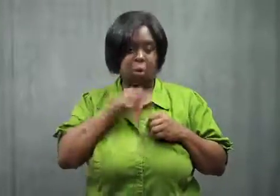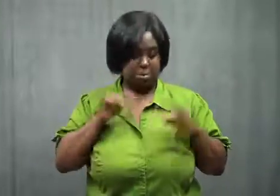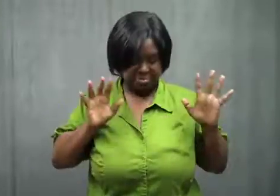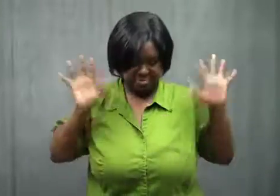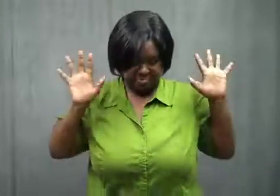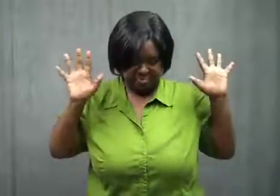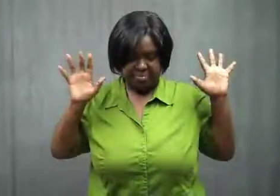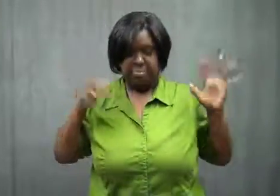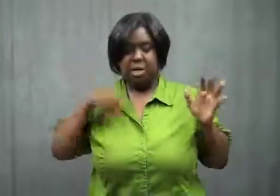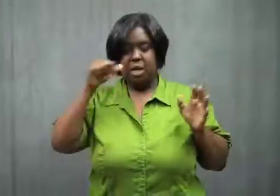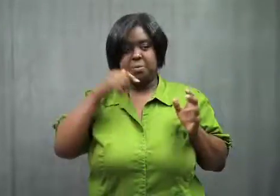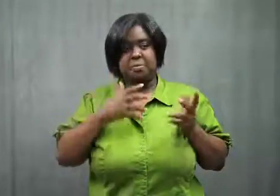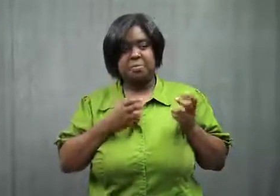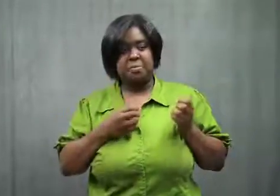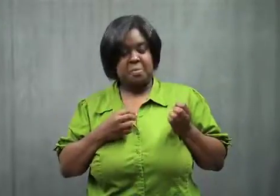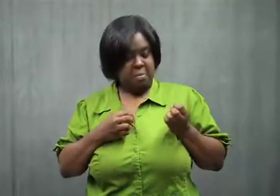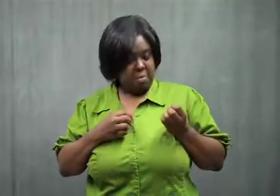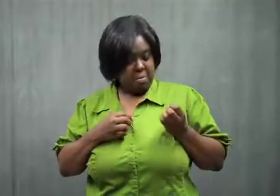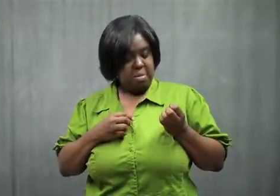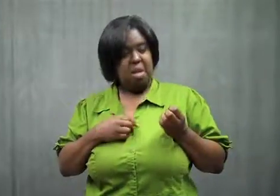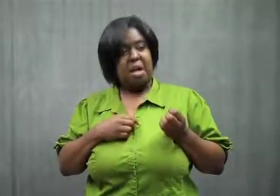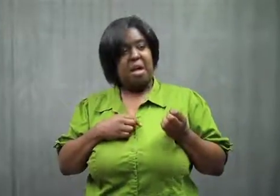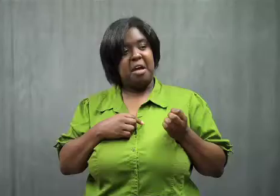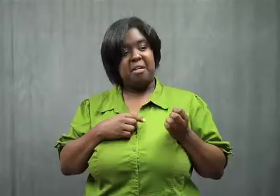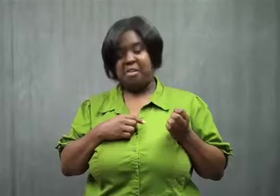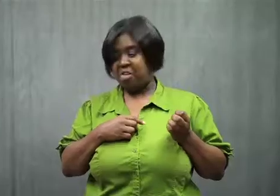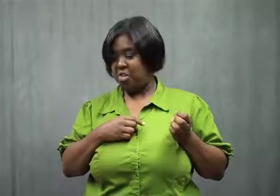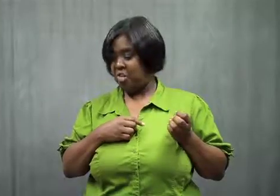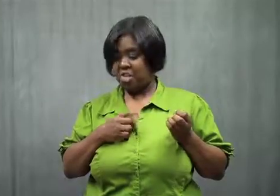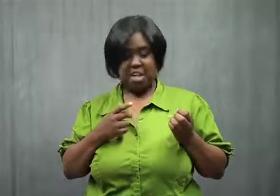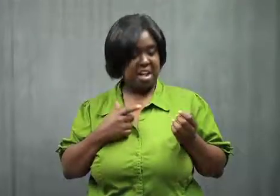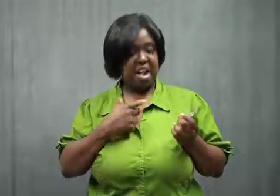The old lady jumped back. My aunt was not amused.